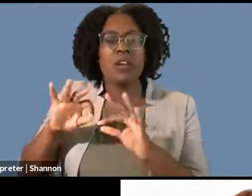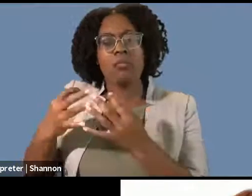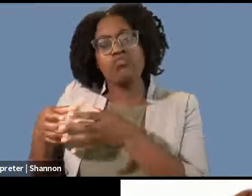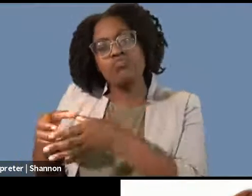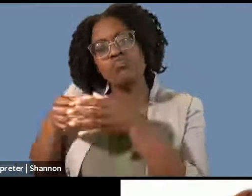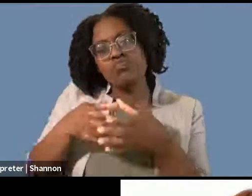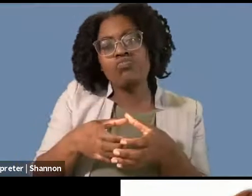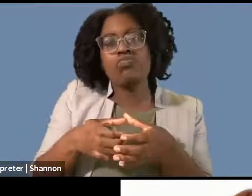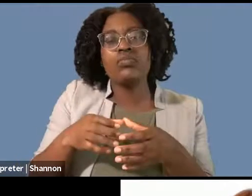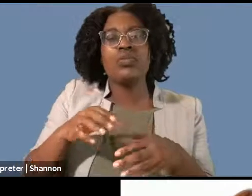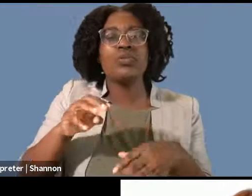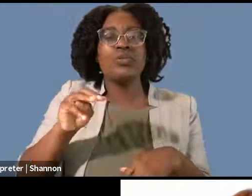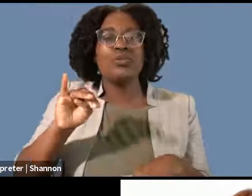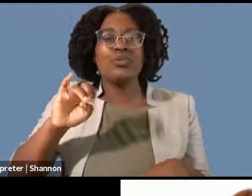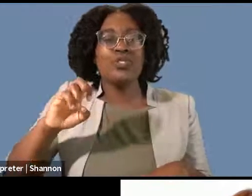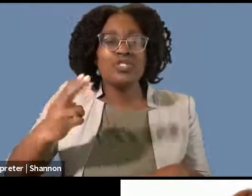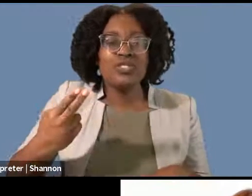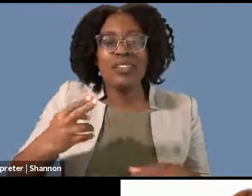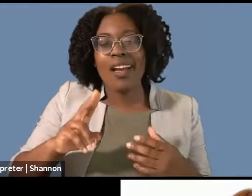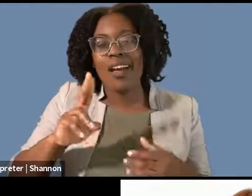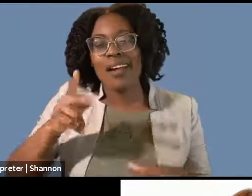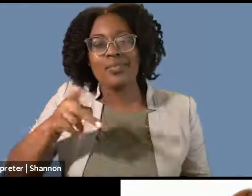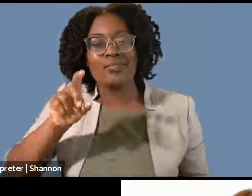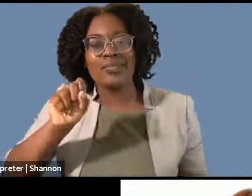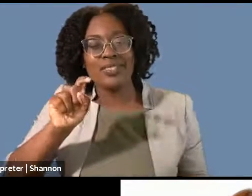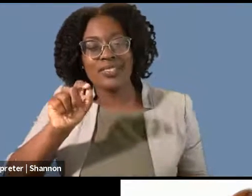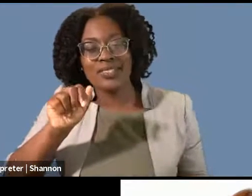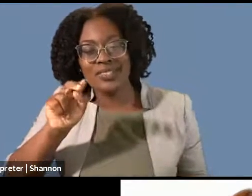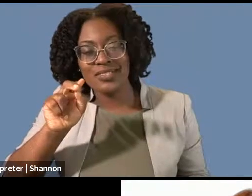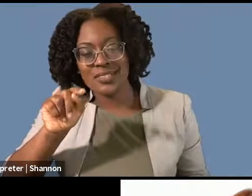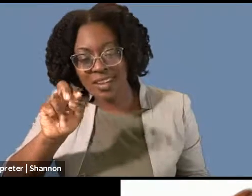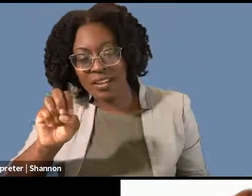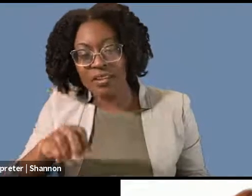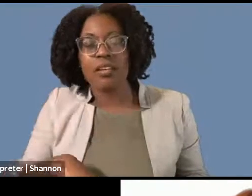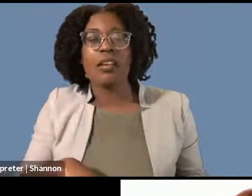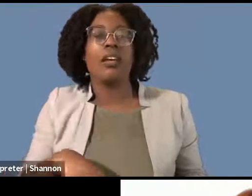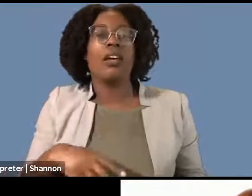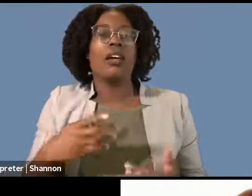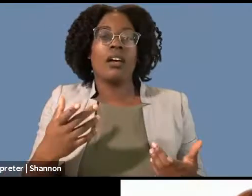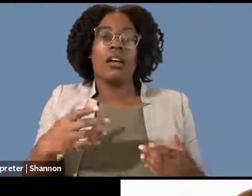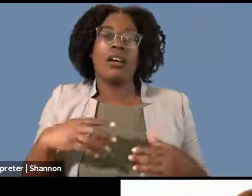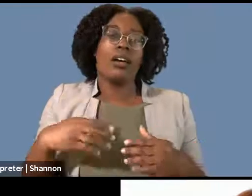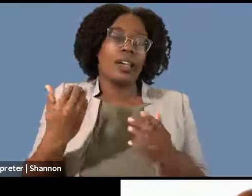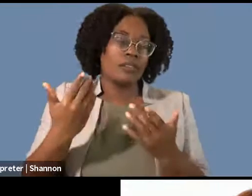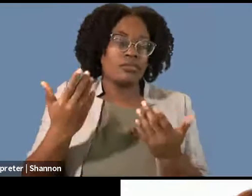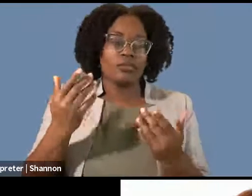most of my growing up time in Spokane and went to Stanford undergrad, worked for a few years, and